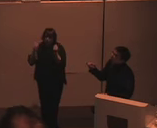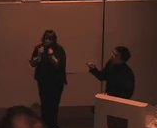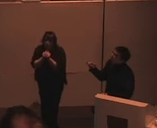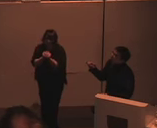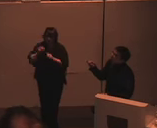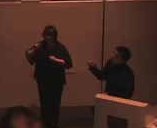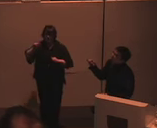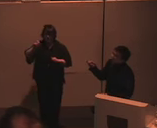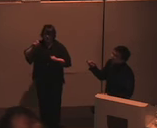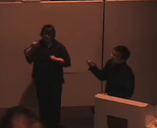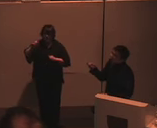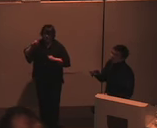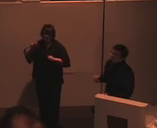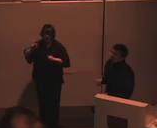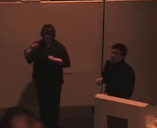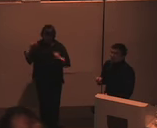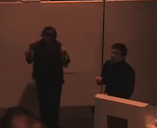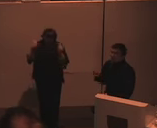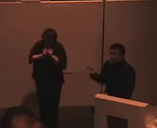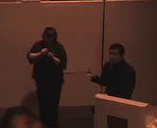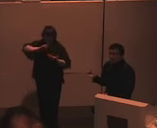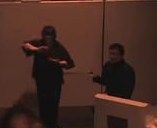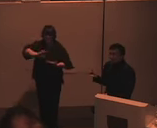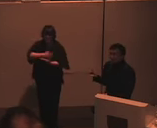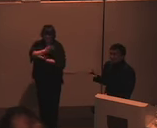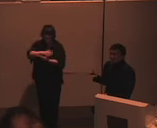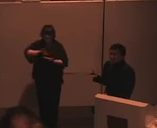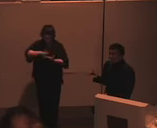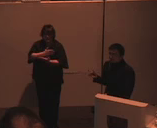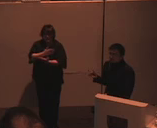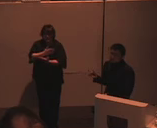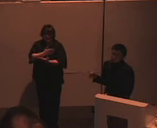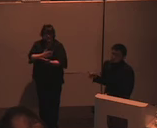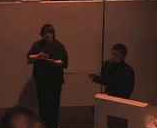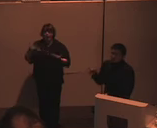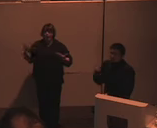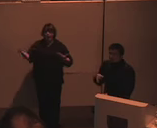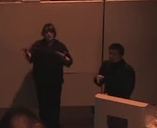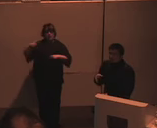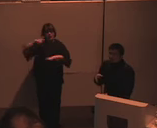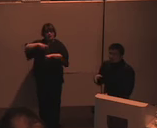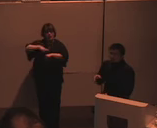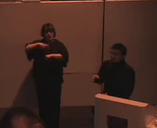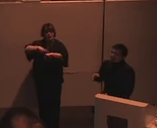between these nodes. And the time, we can say, as a space.